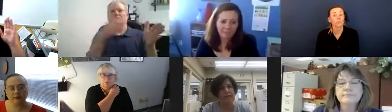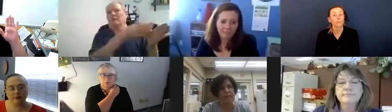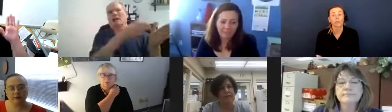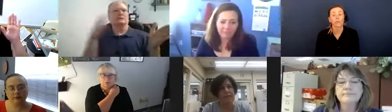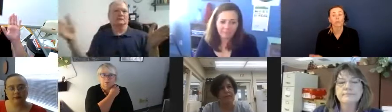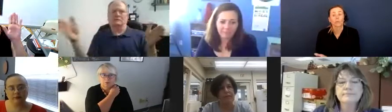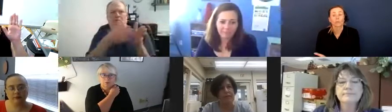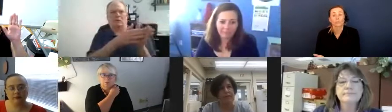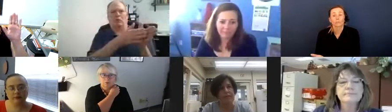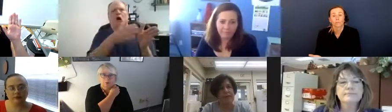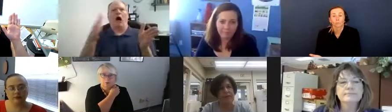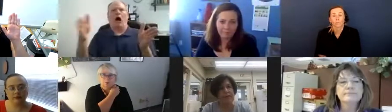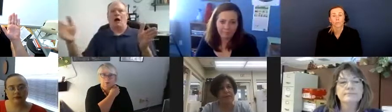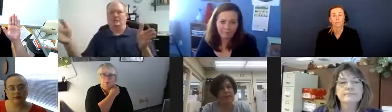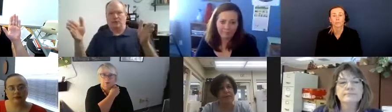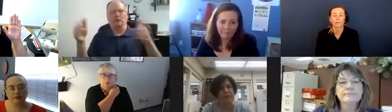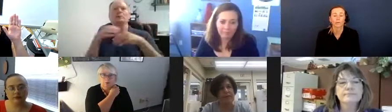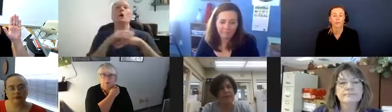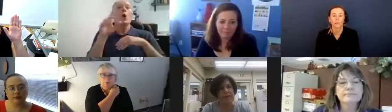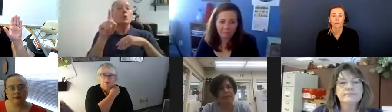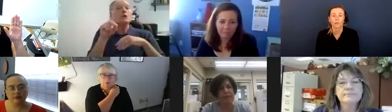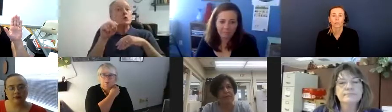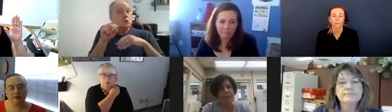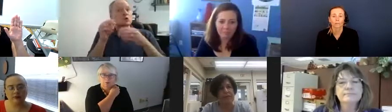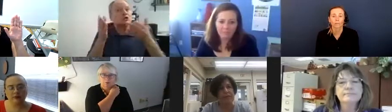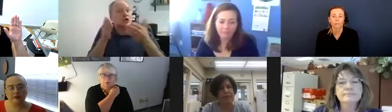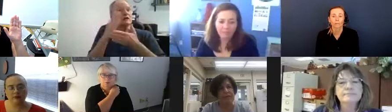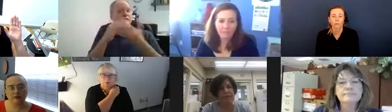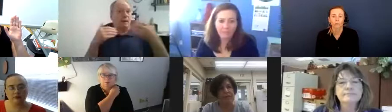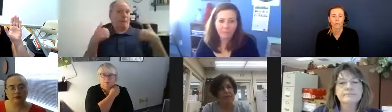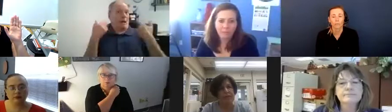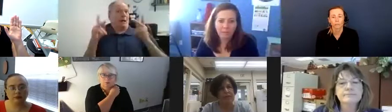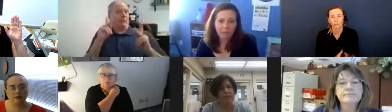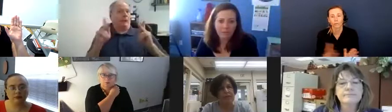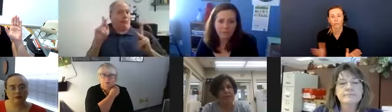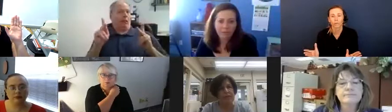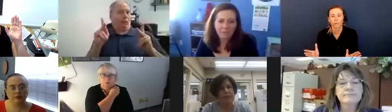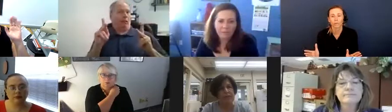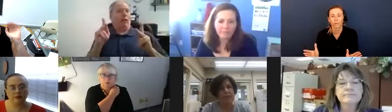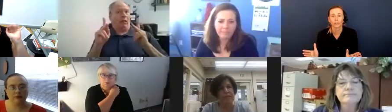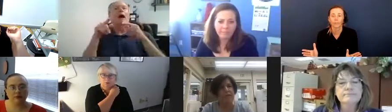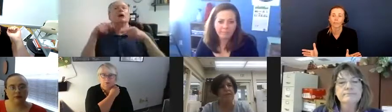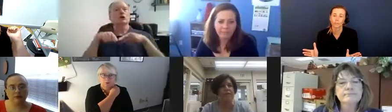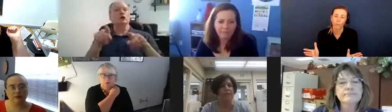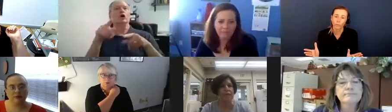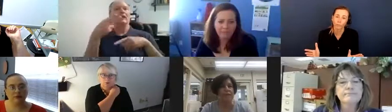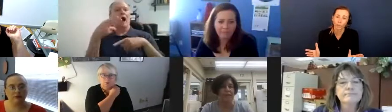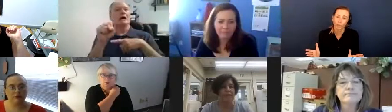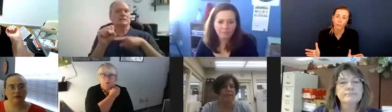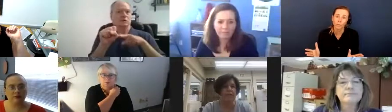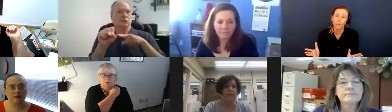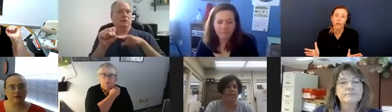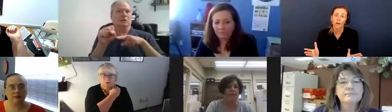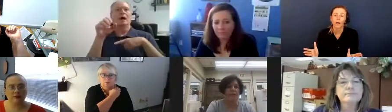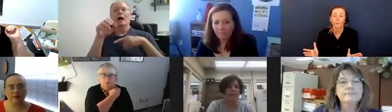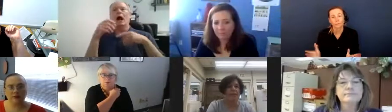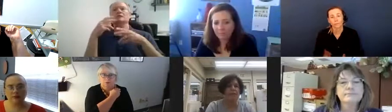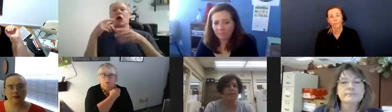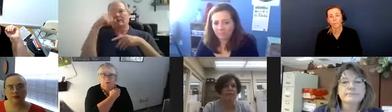So, that wide range in ages we serve. We do serve some young people during High School